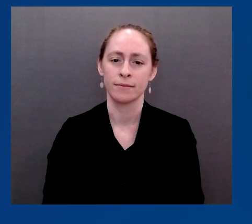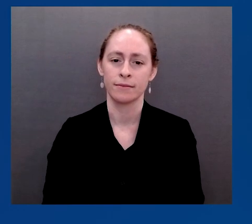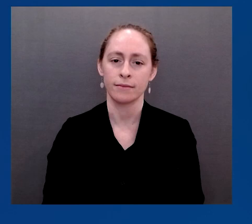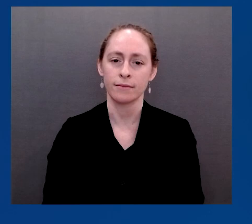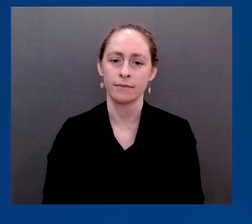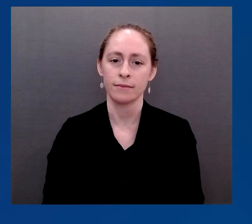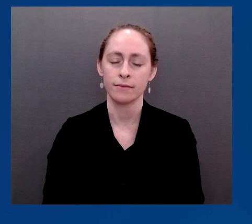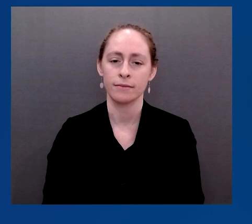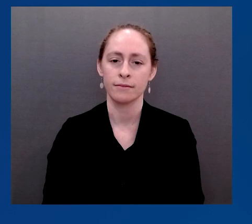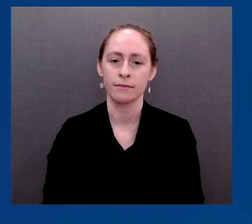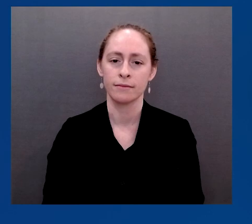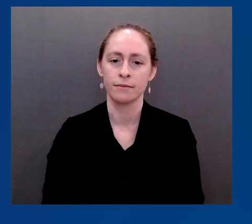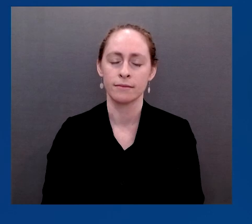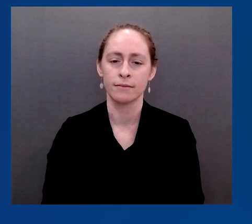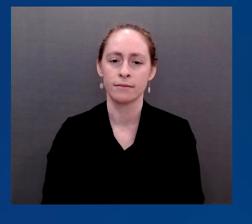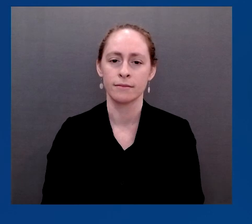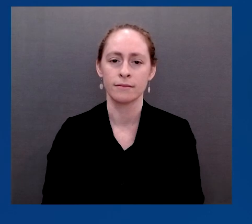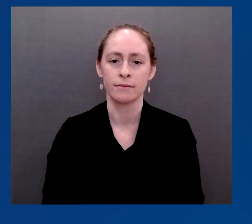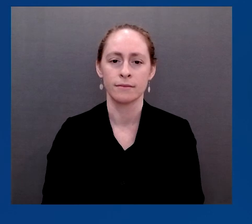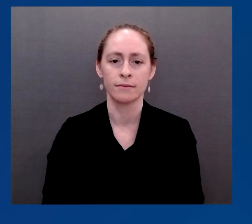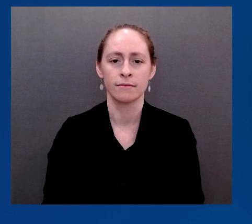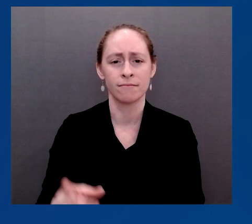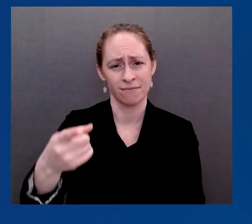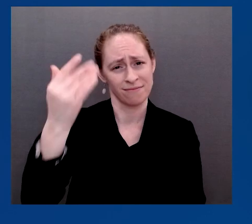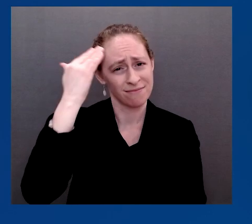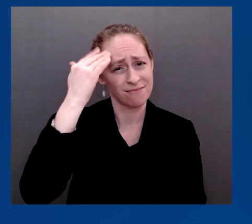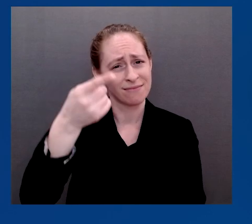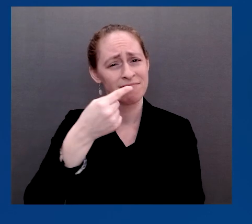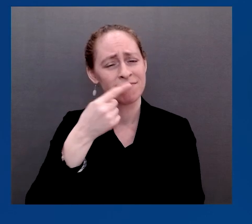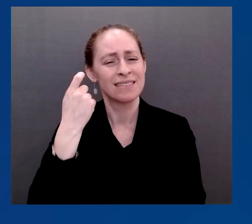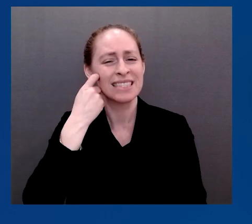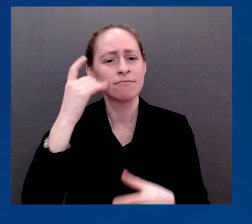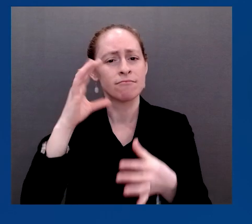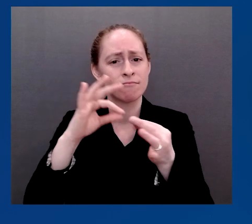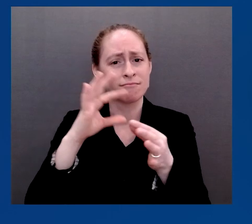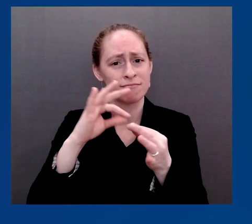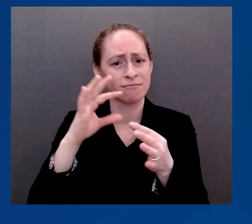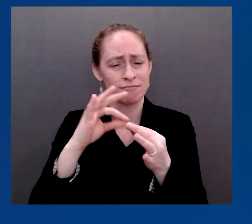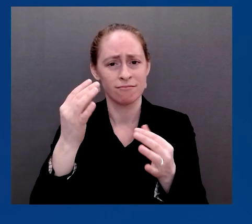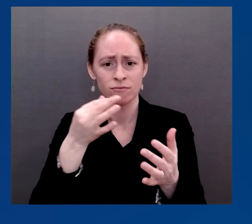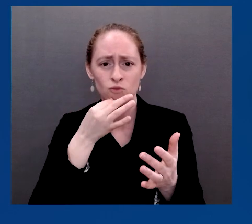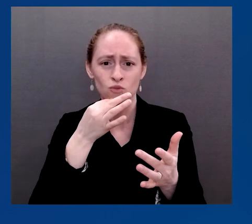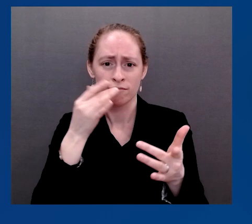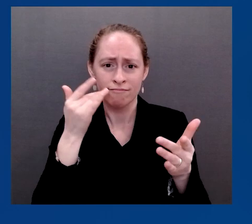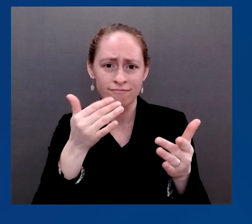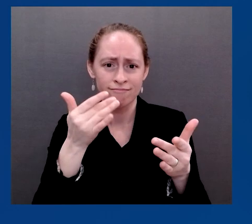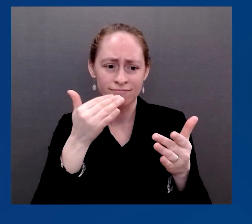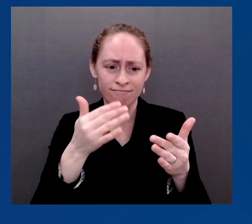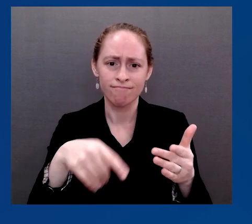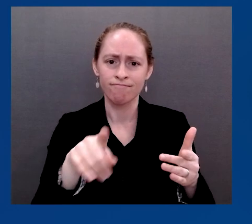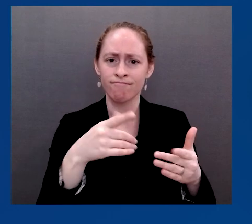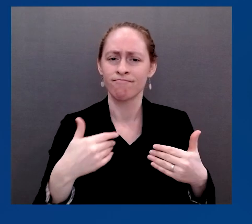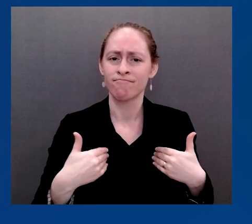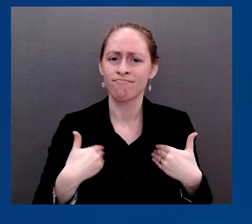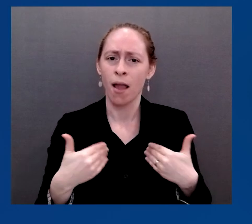to having a vaccine for children under the age of five. And obviously, when you look at some of the polling, it's potentially concerning: